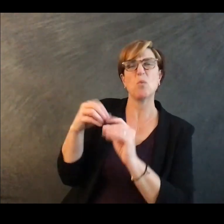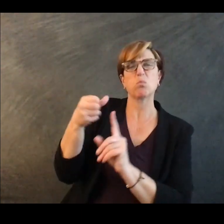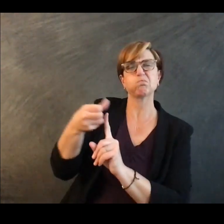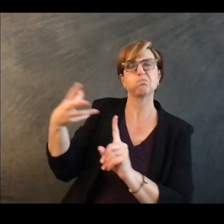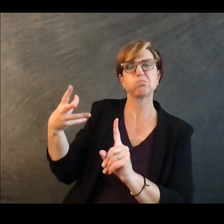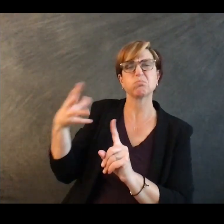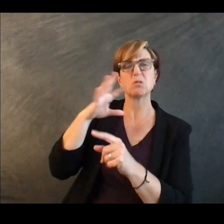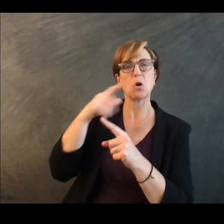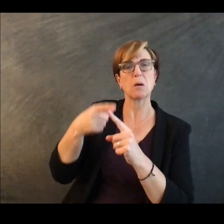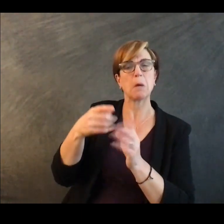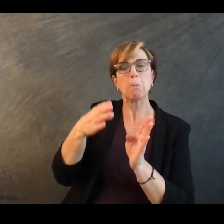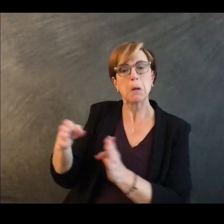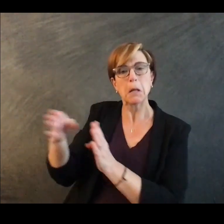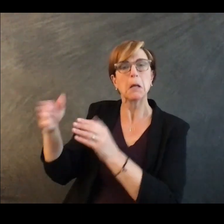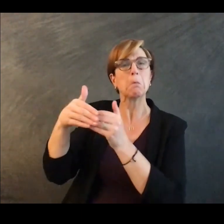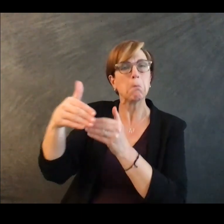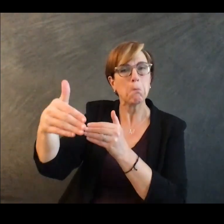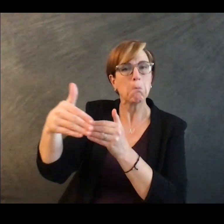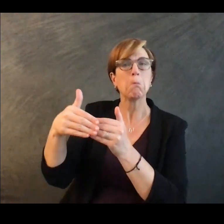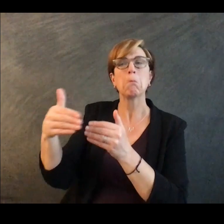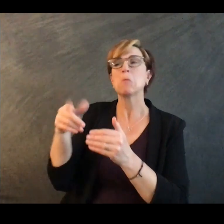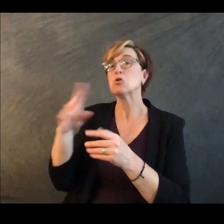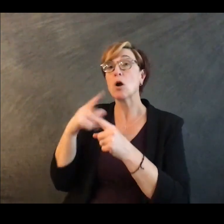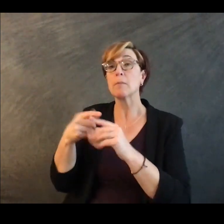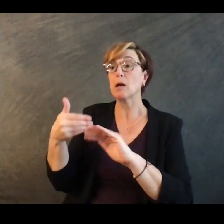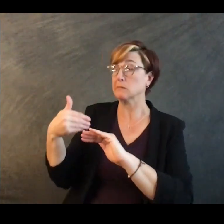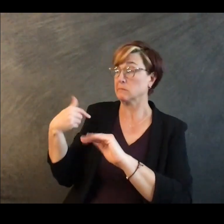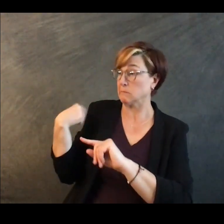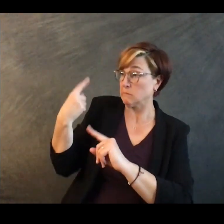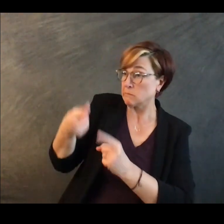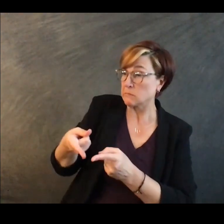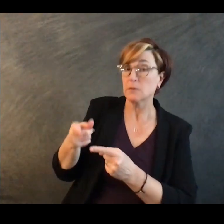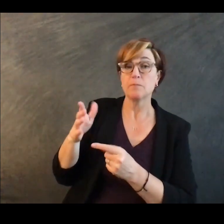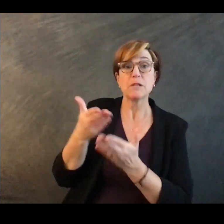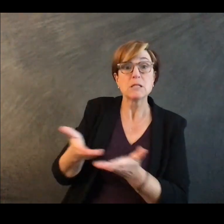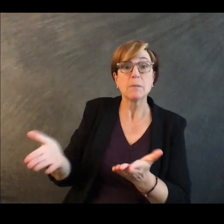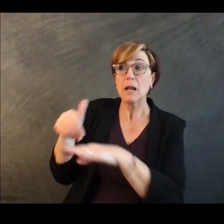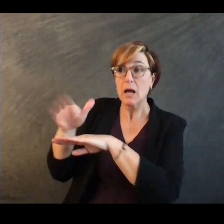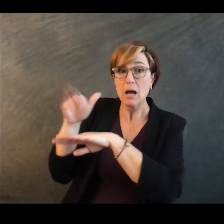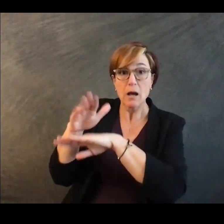and all of the successful supplies and medical equipment that we're getting all